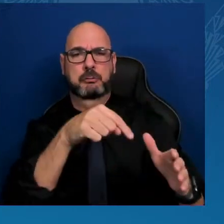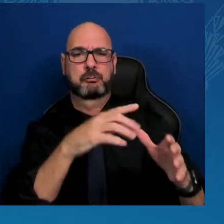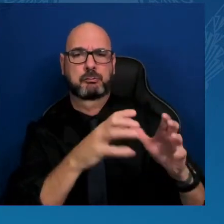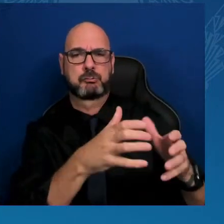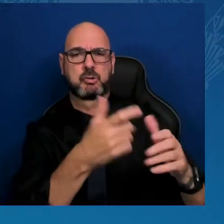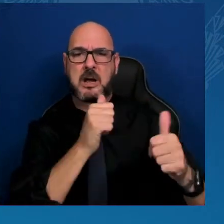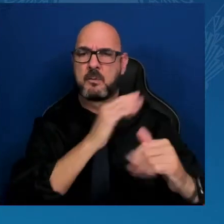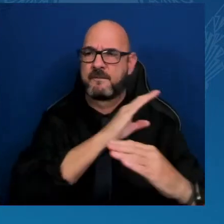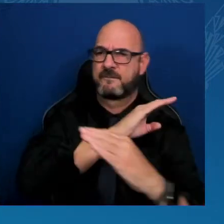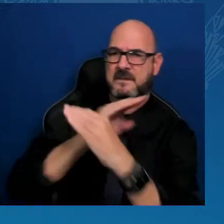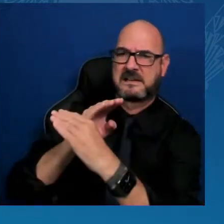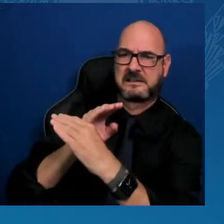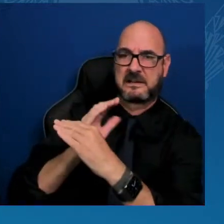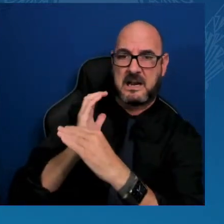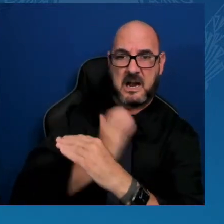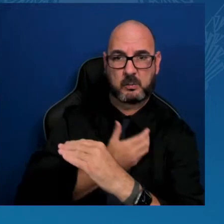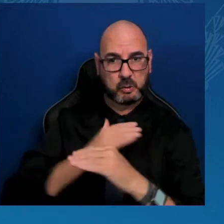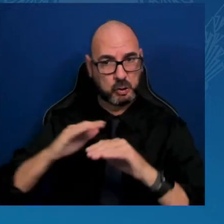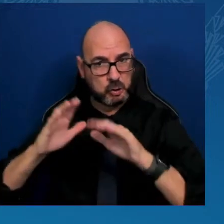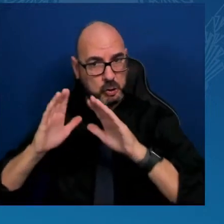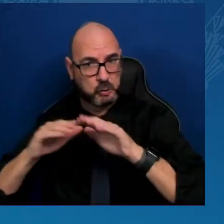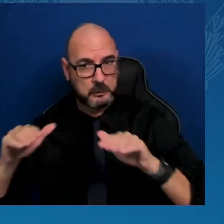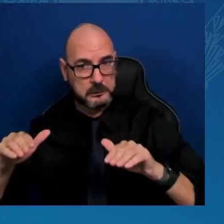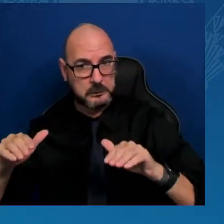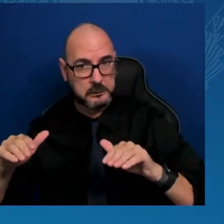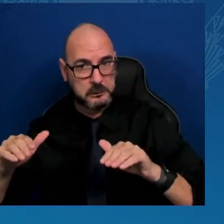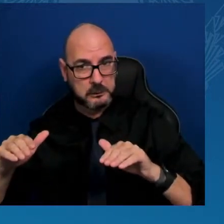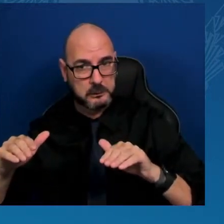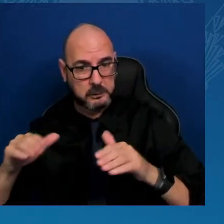from learning our true and full history.